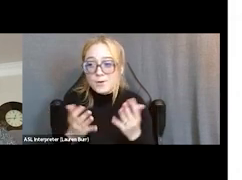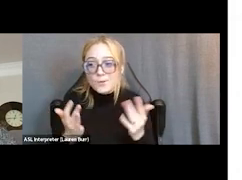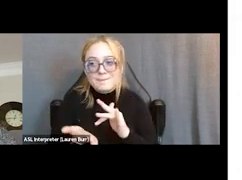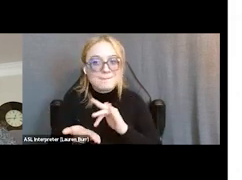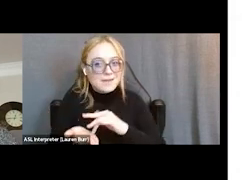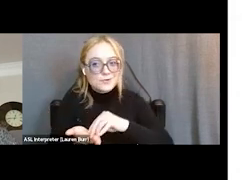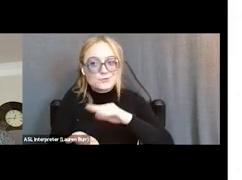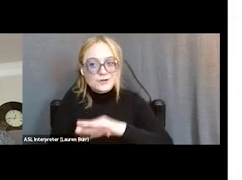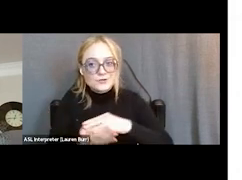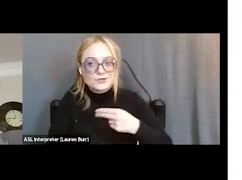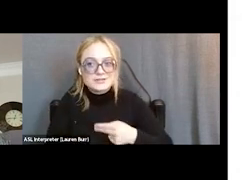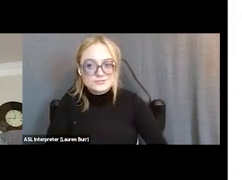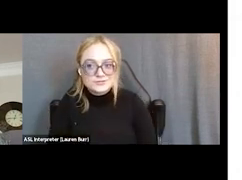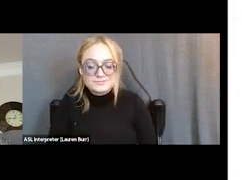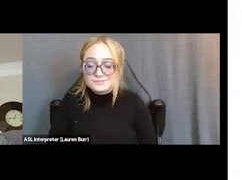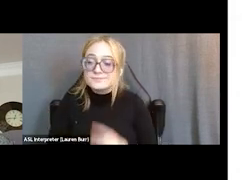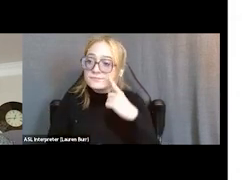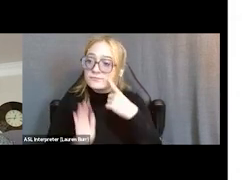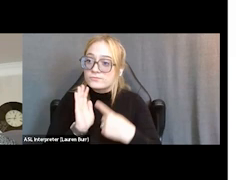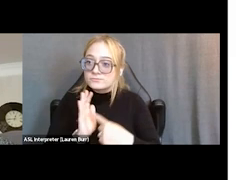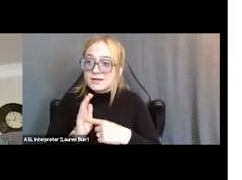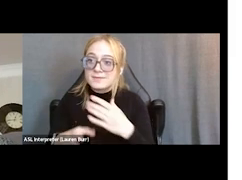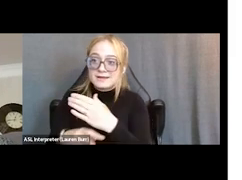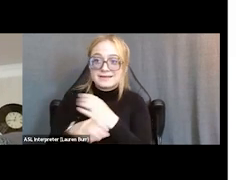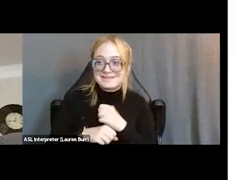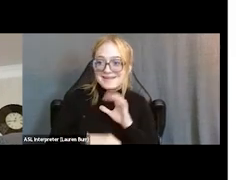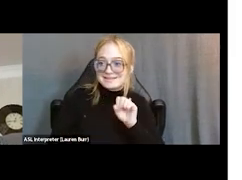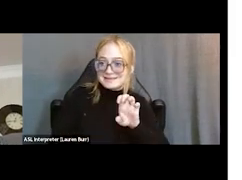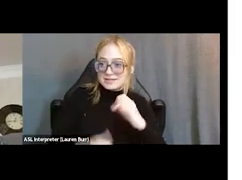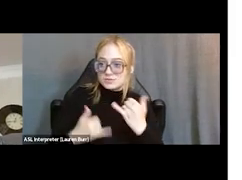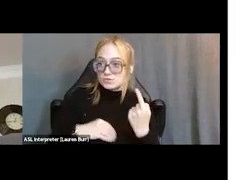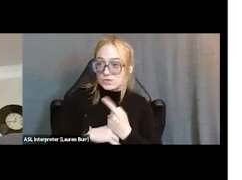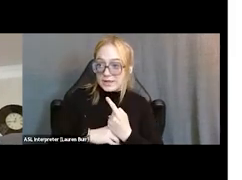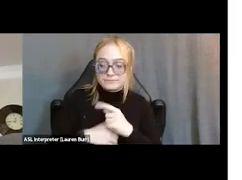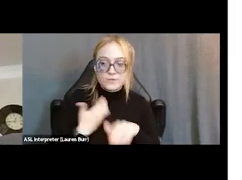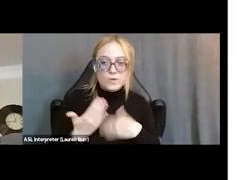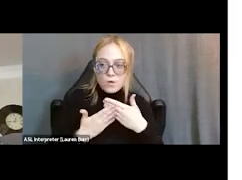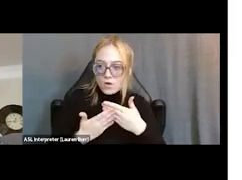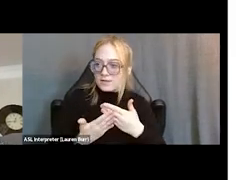If we get a case for example today and all the records we need in the case today,